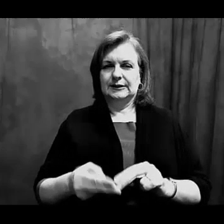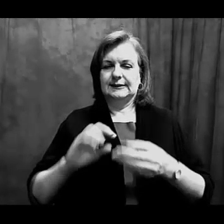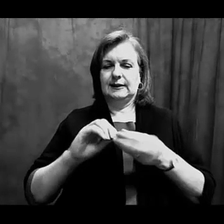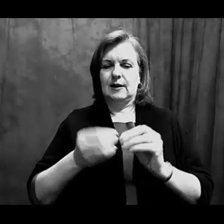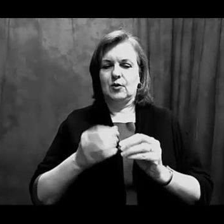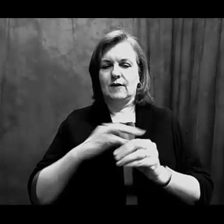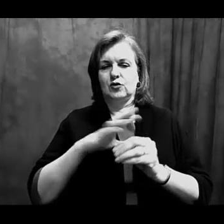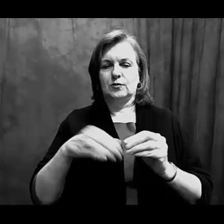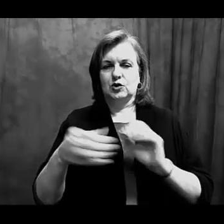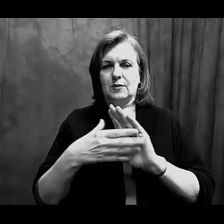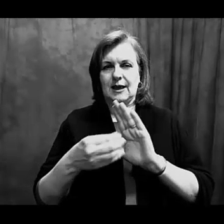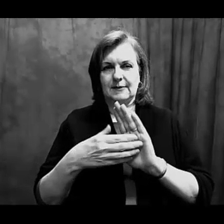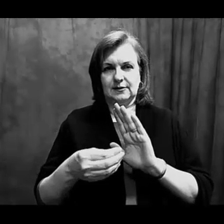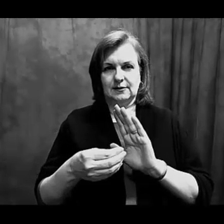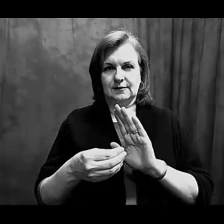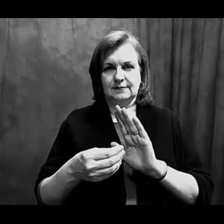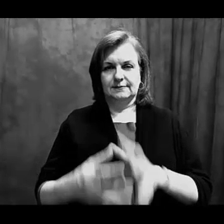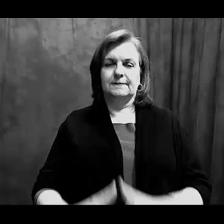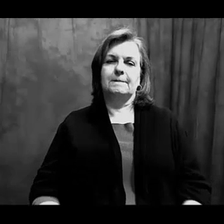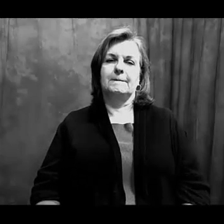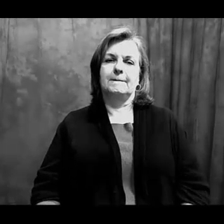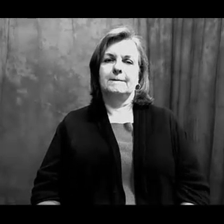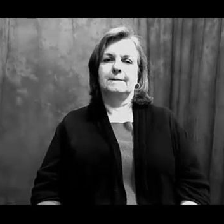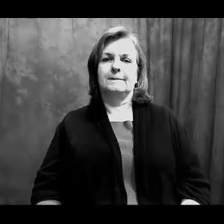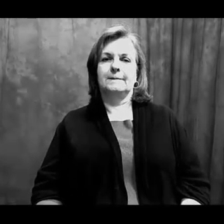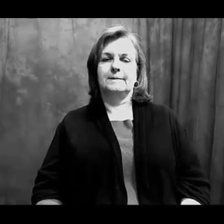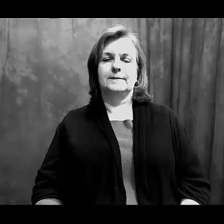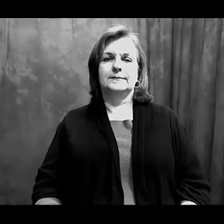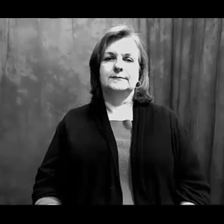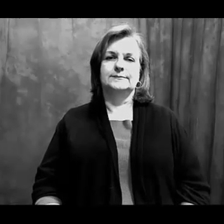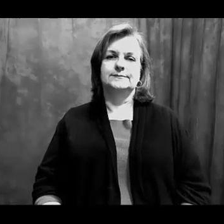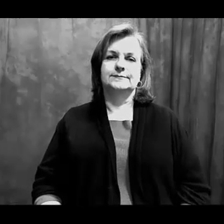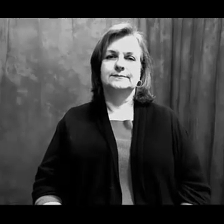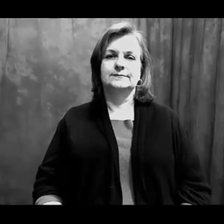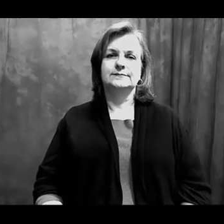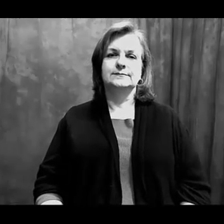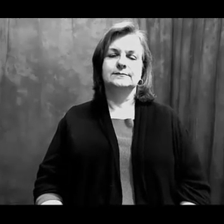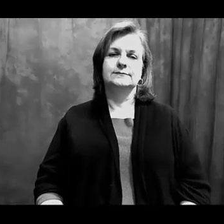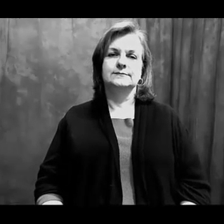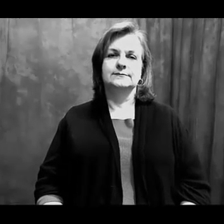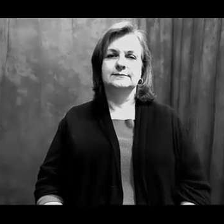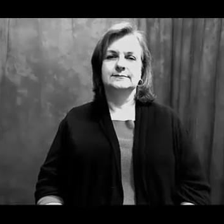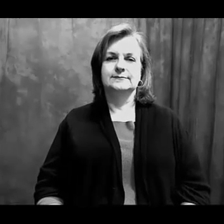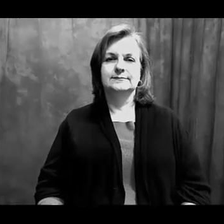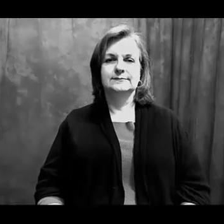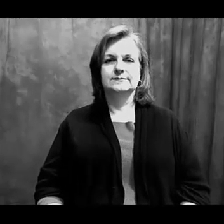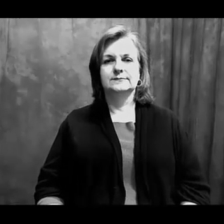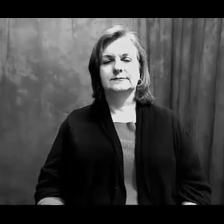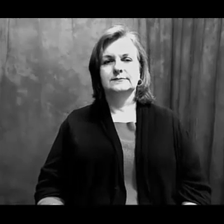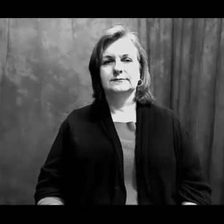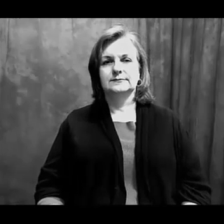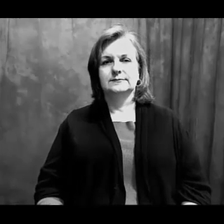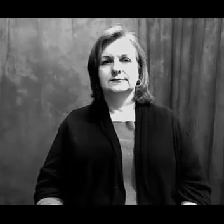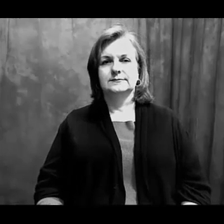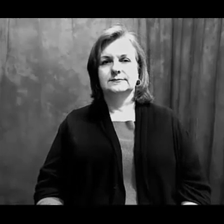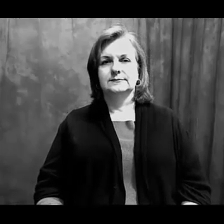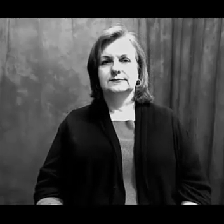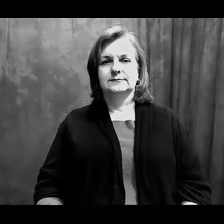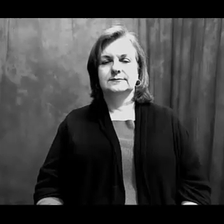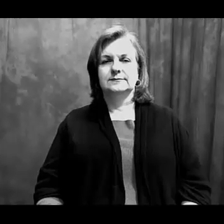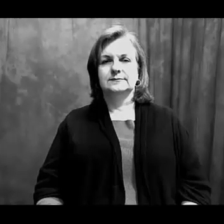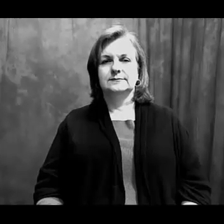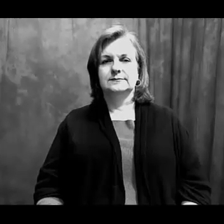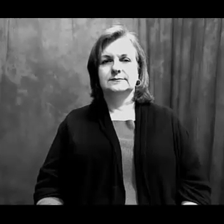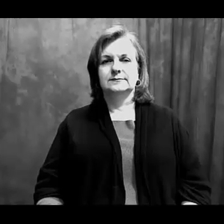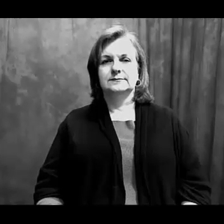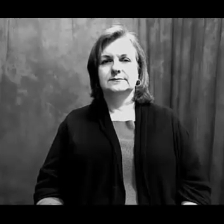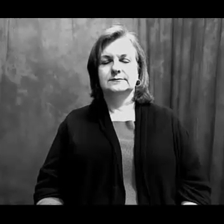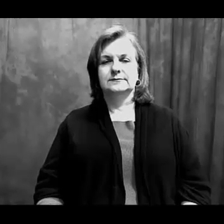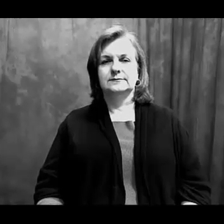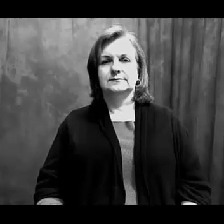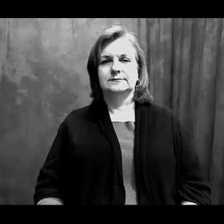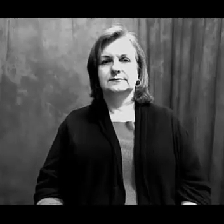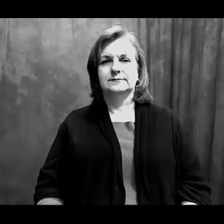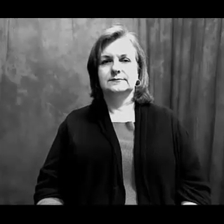chromosome copies